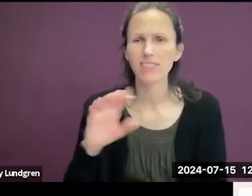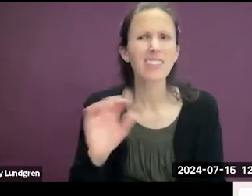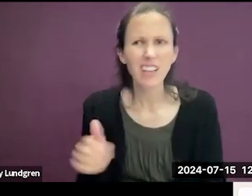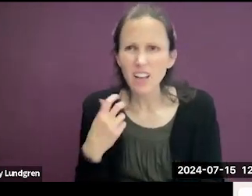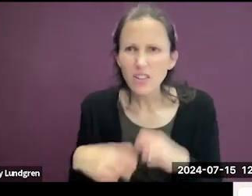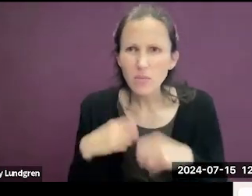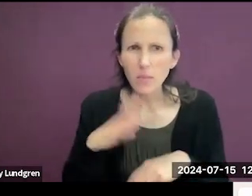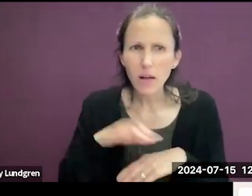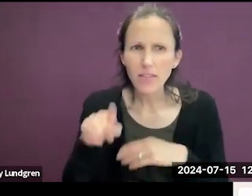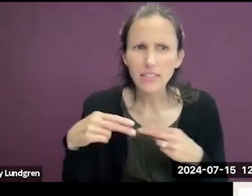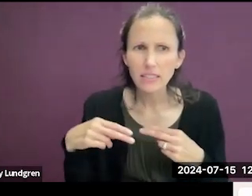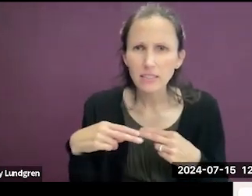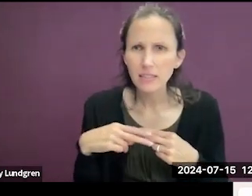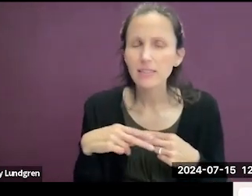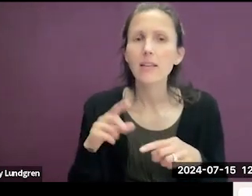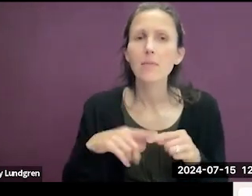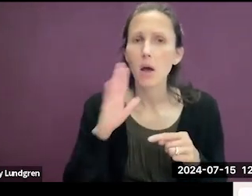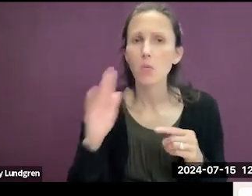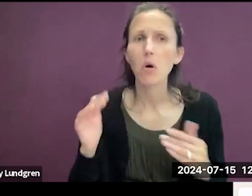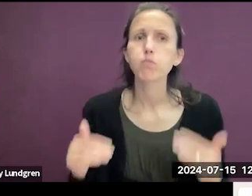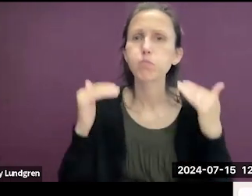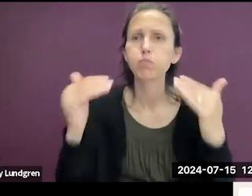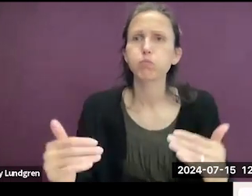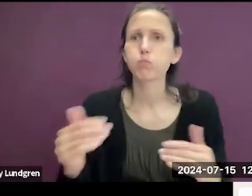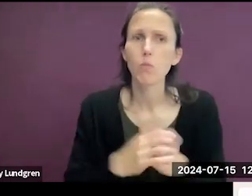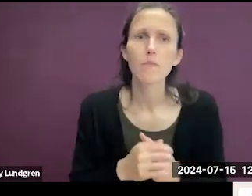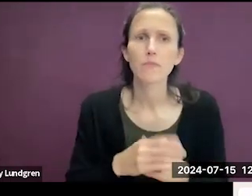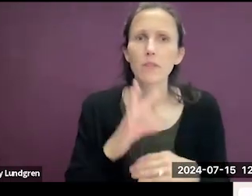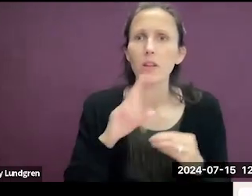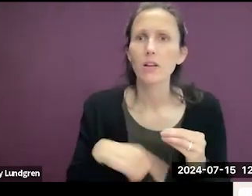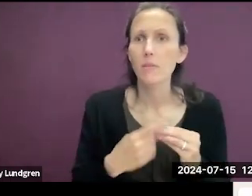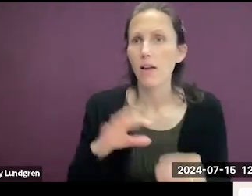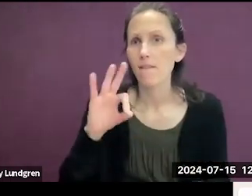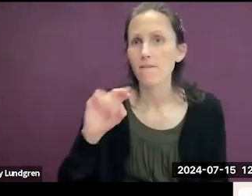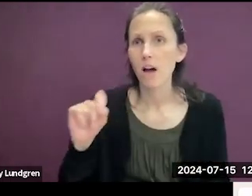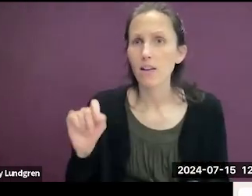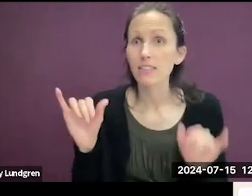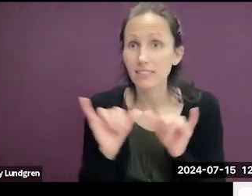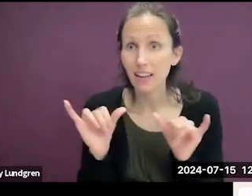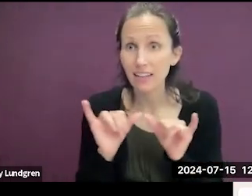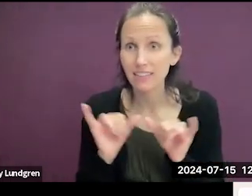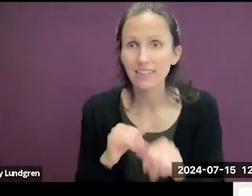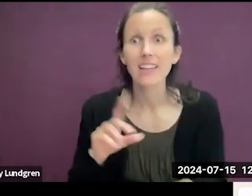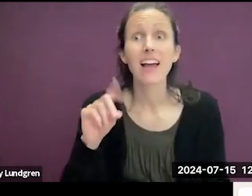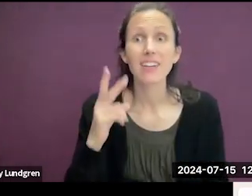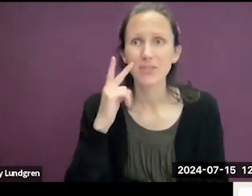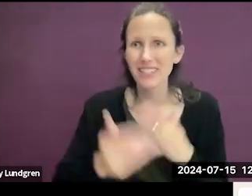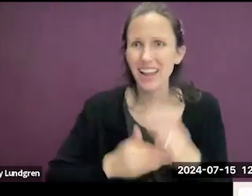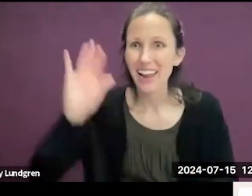but we're gonna go on to our next one where we're gonna talk about our font size. I do see a hand raised. Does someone have a question?